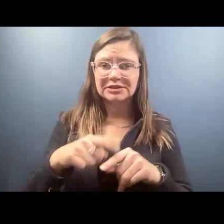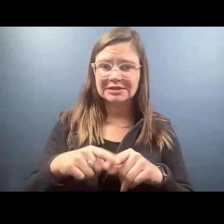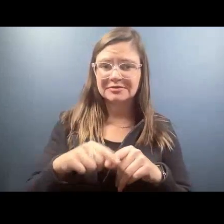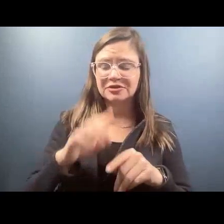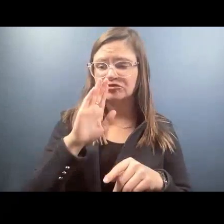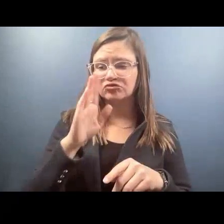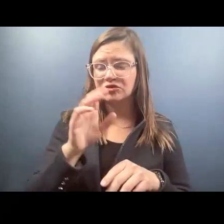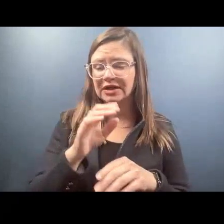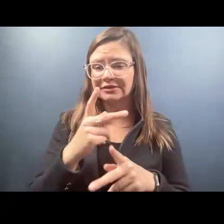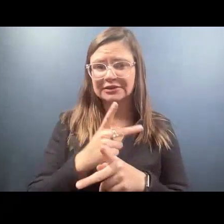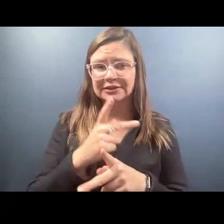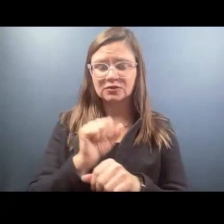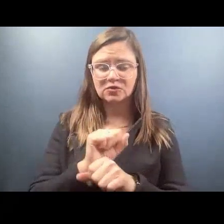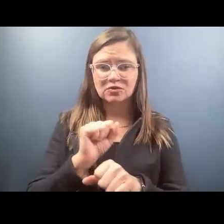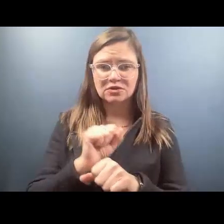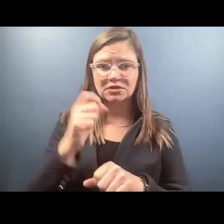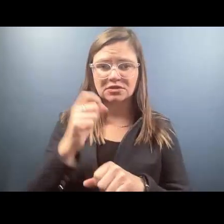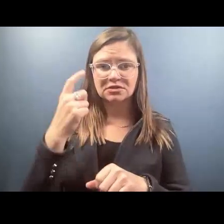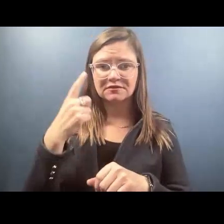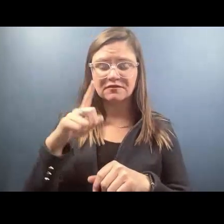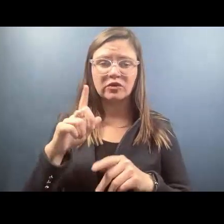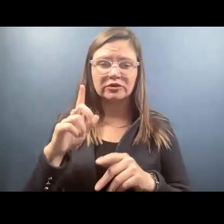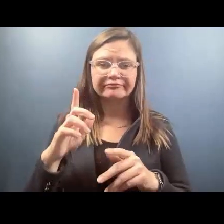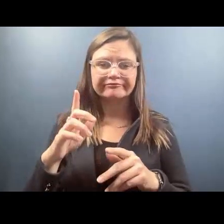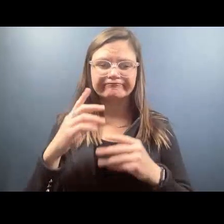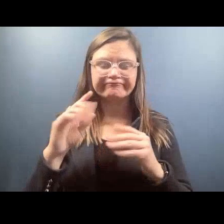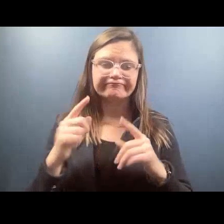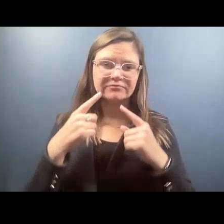workforces for service delivery and participant success.